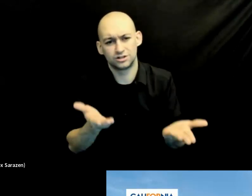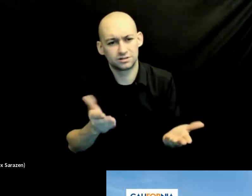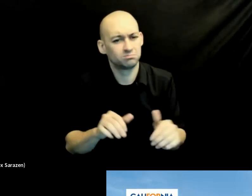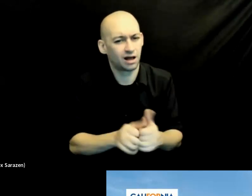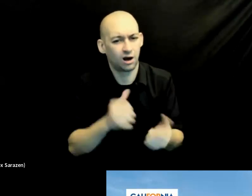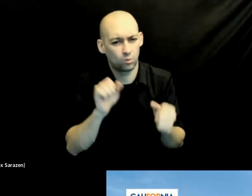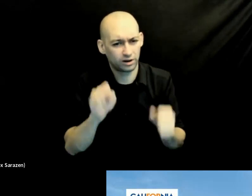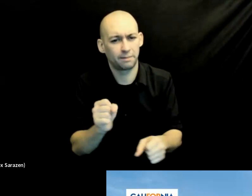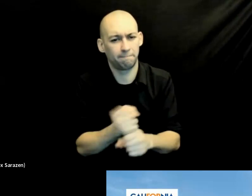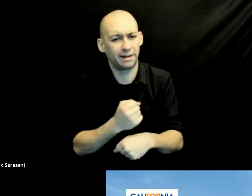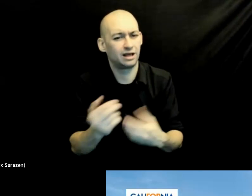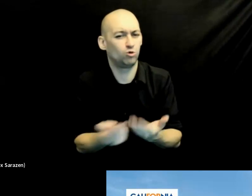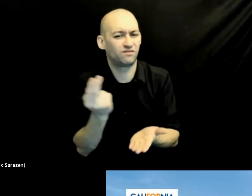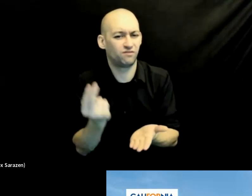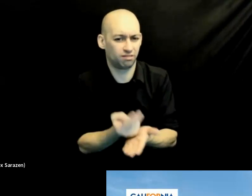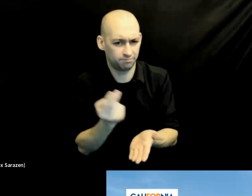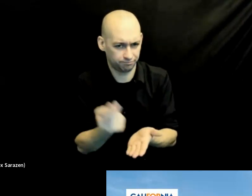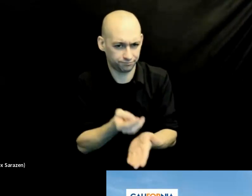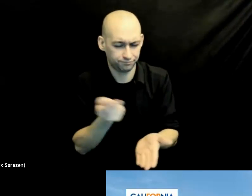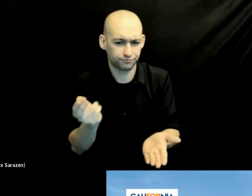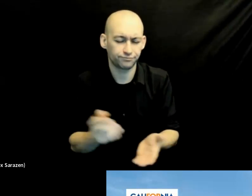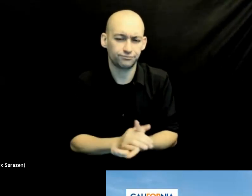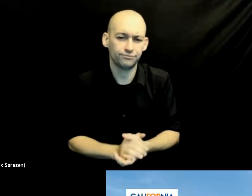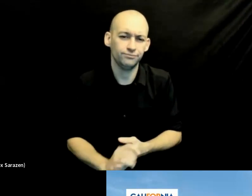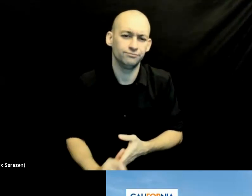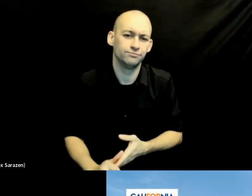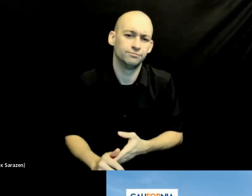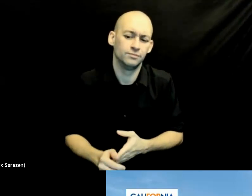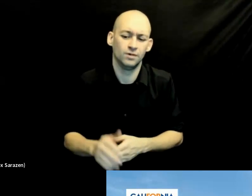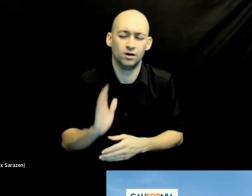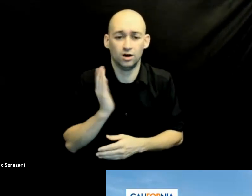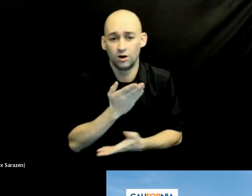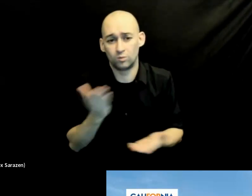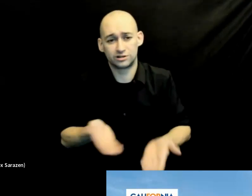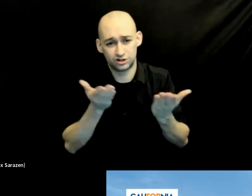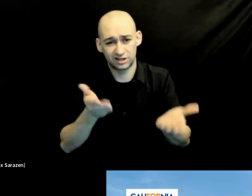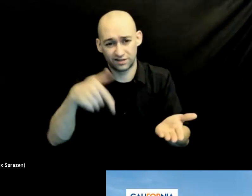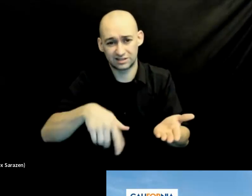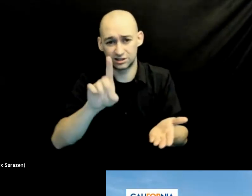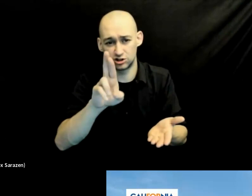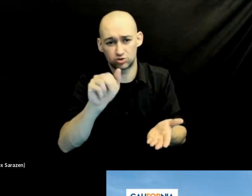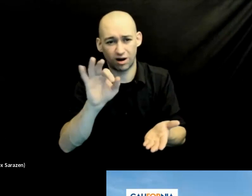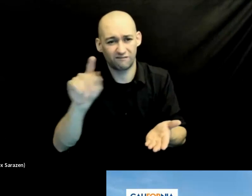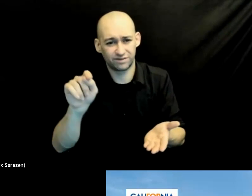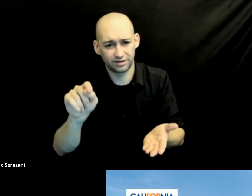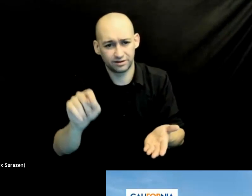that useful because we do intend or we do suggest in this draft that that we regularly